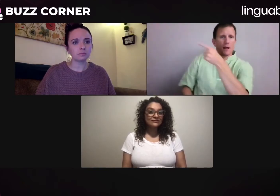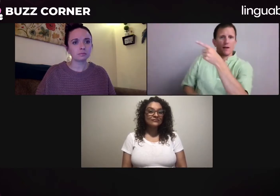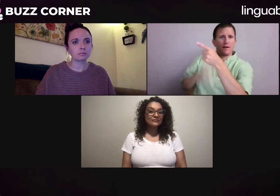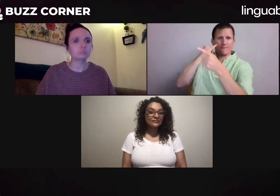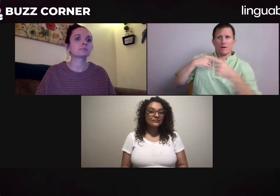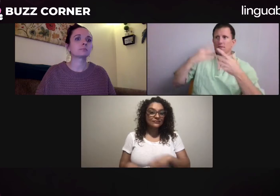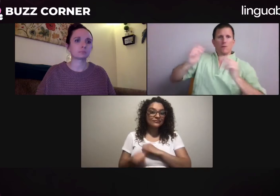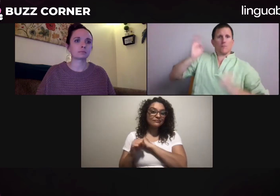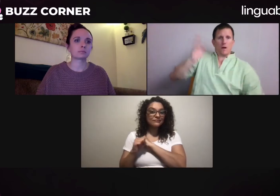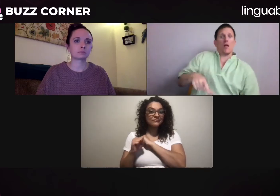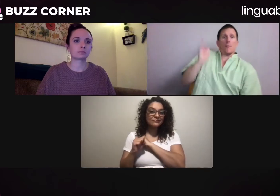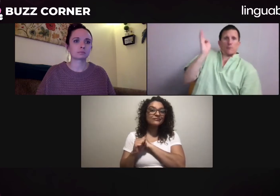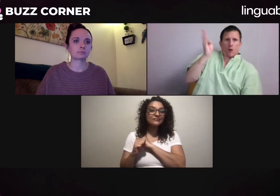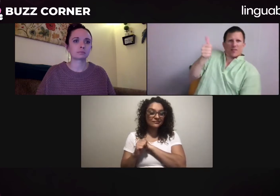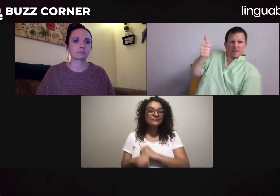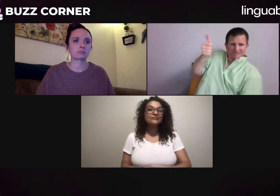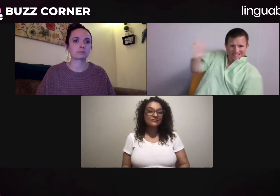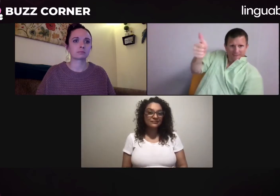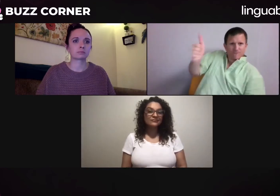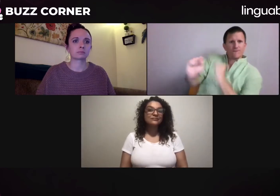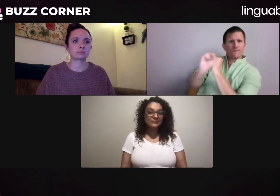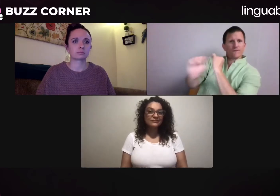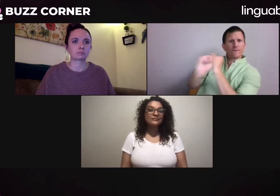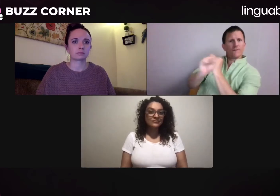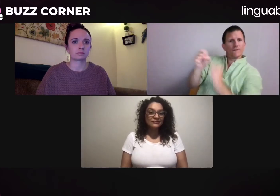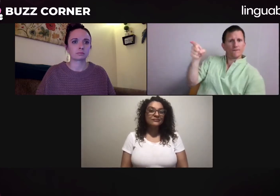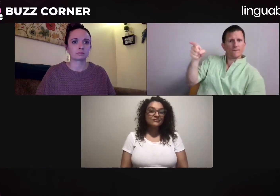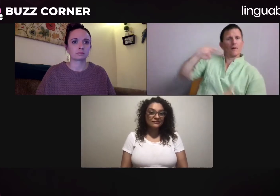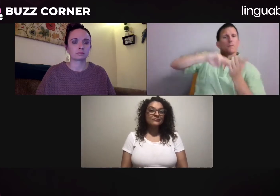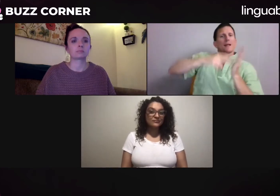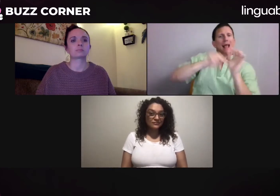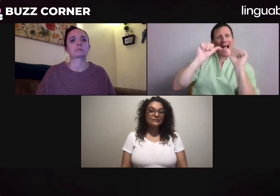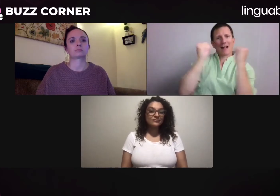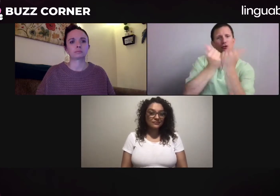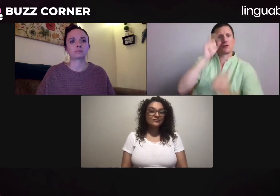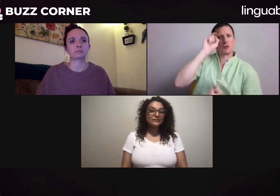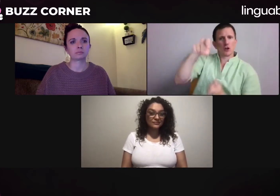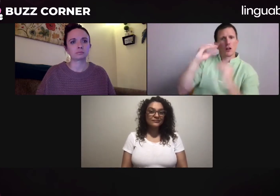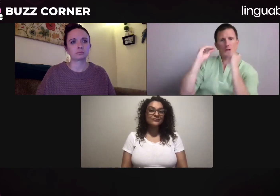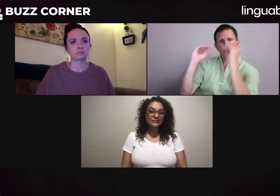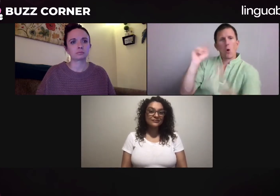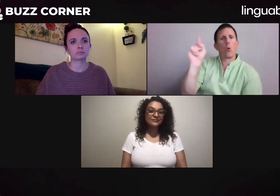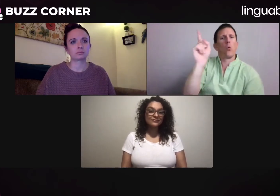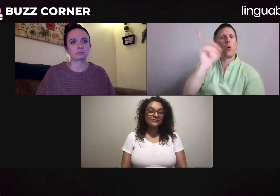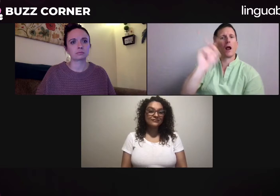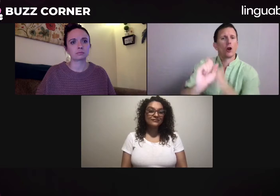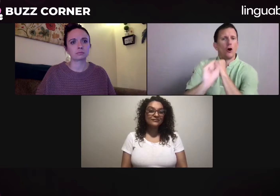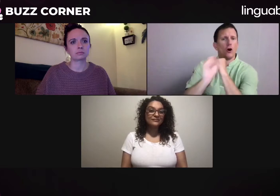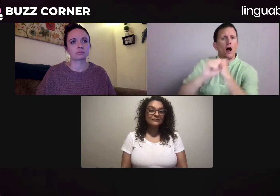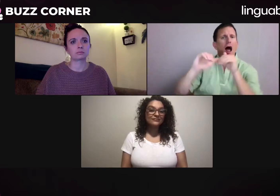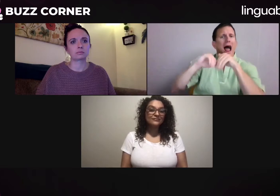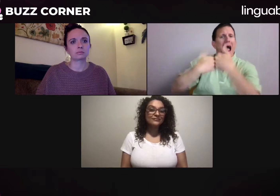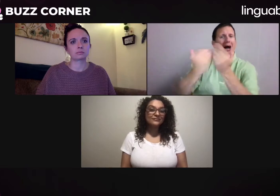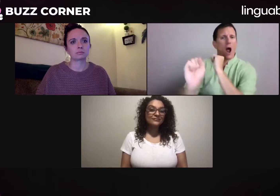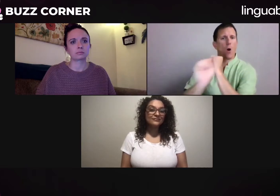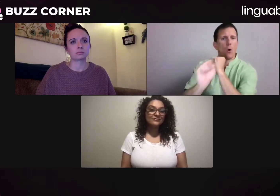it's on Broadway, it's a Broadway play, it would be Broadway themselves. Who should be responsible for advertising that an agency should be educating